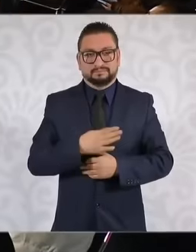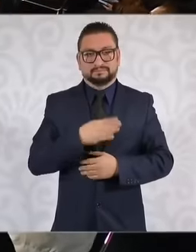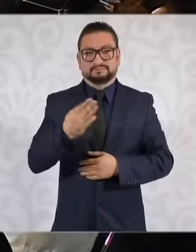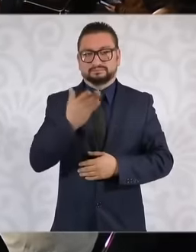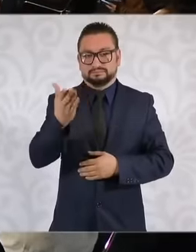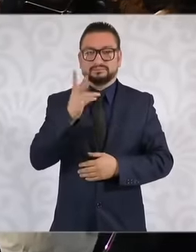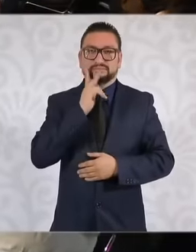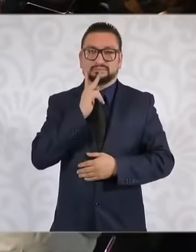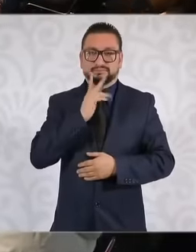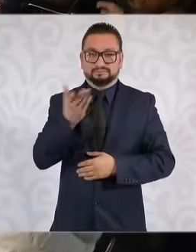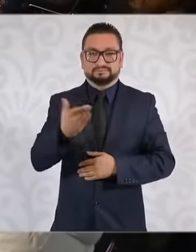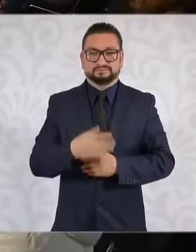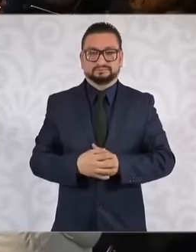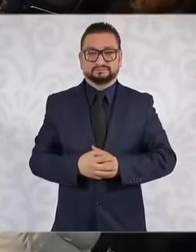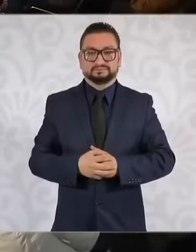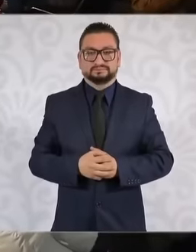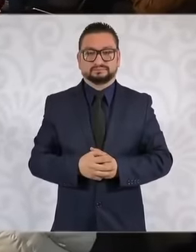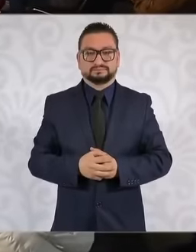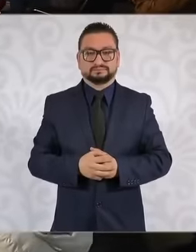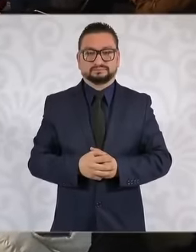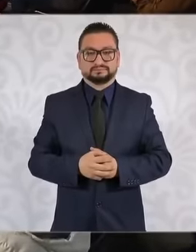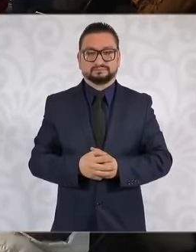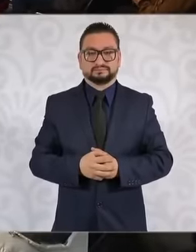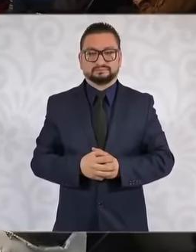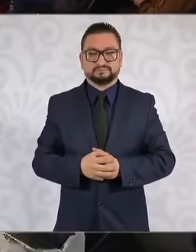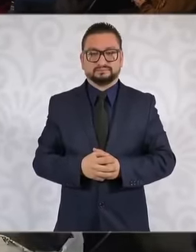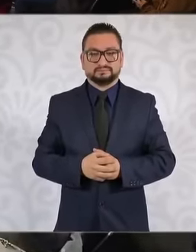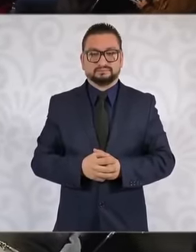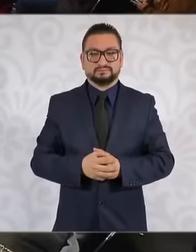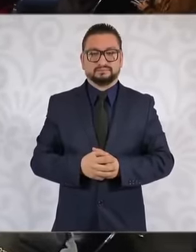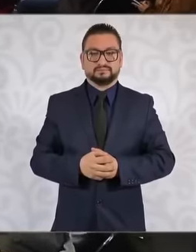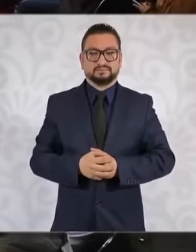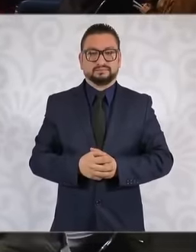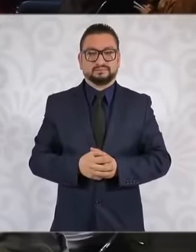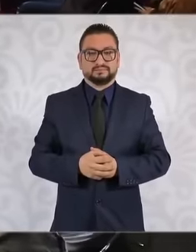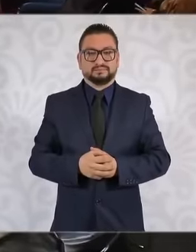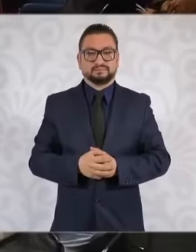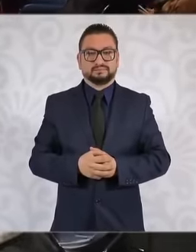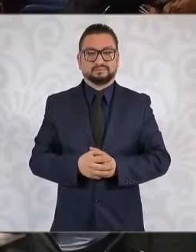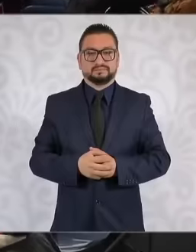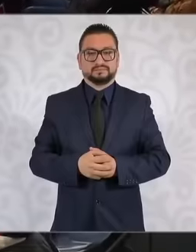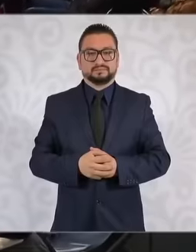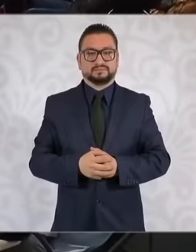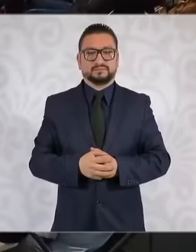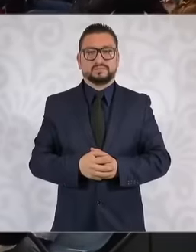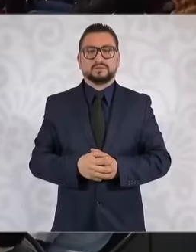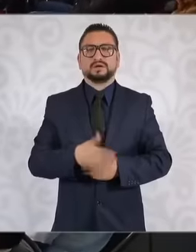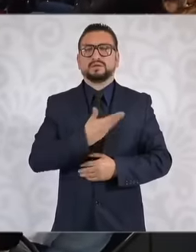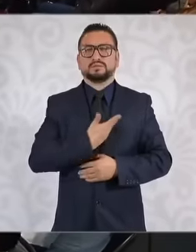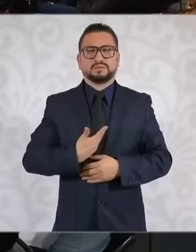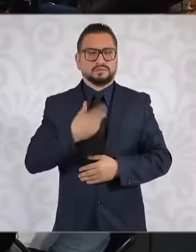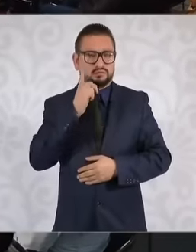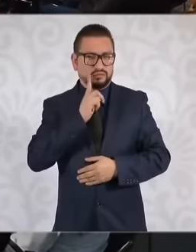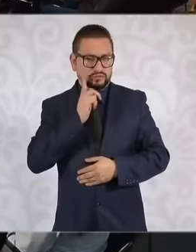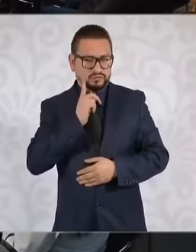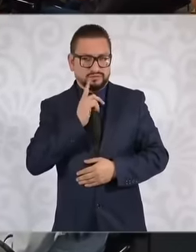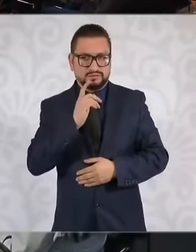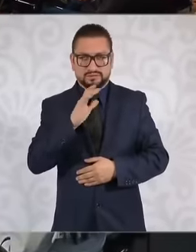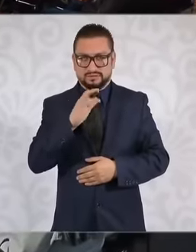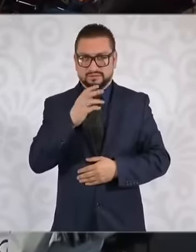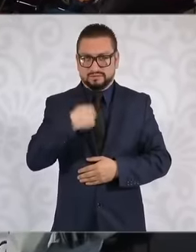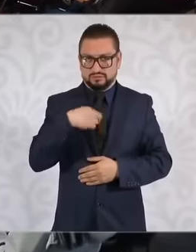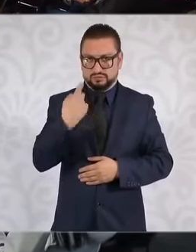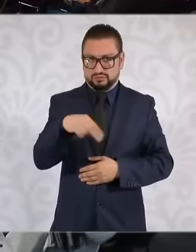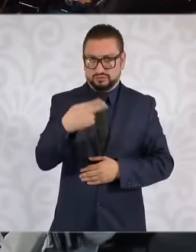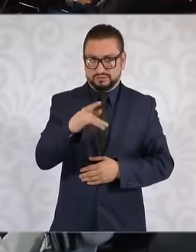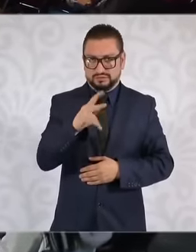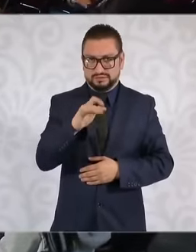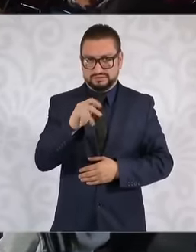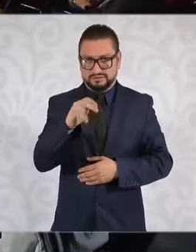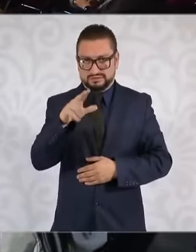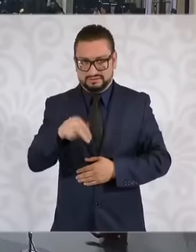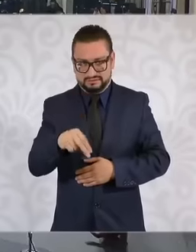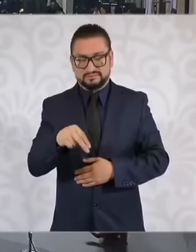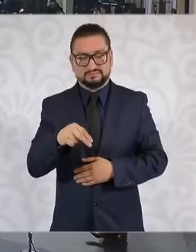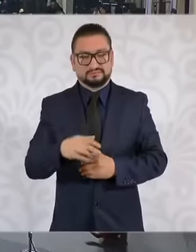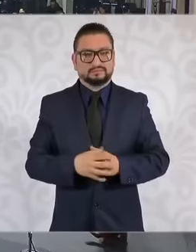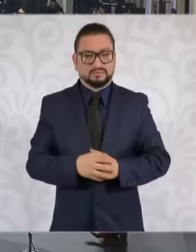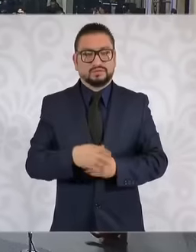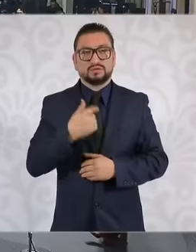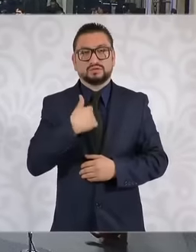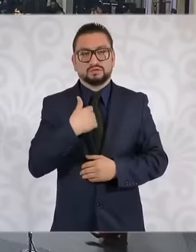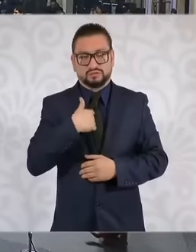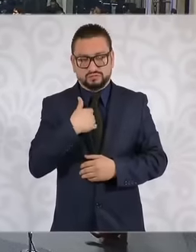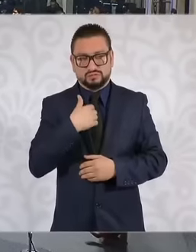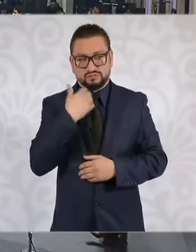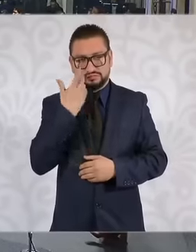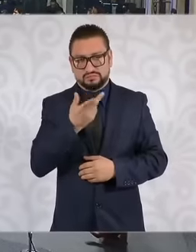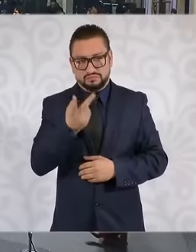here, President Cristian Galarza of news from the front, my first question would be good. This